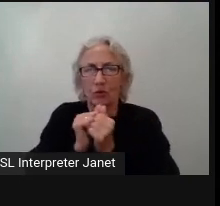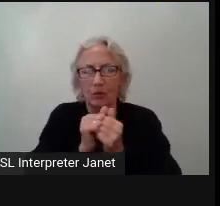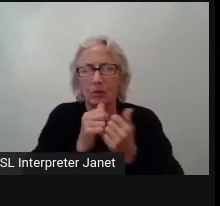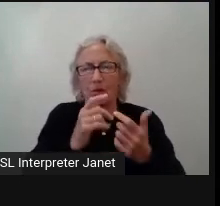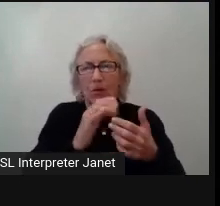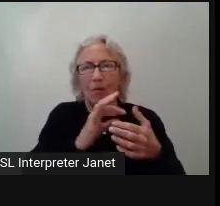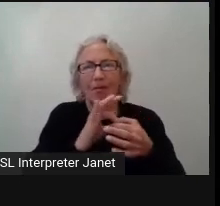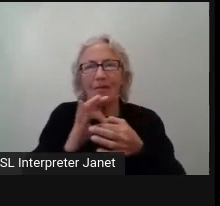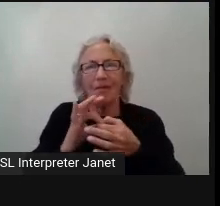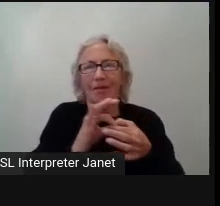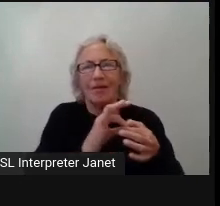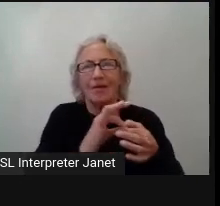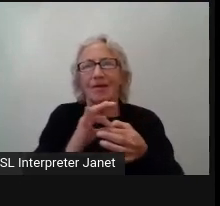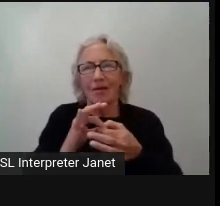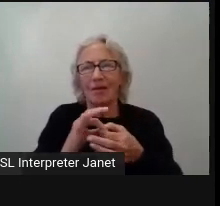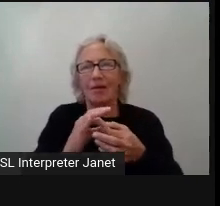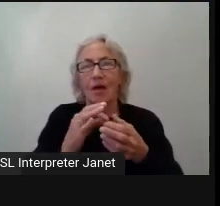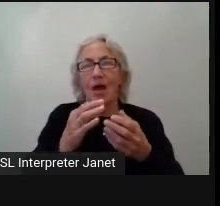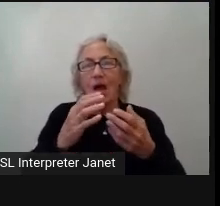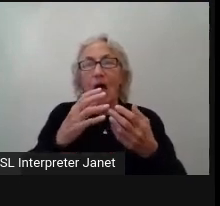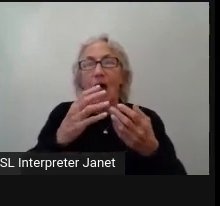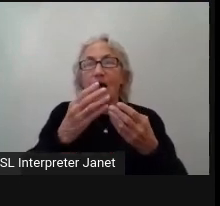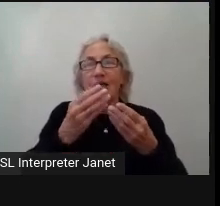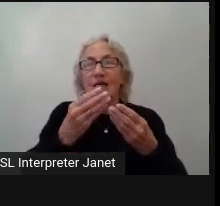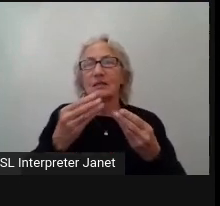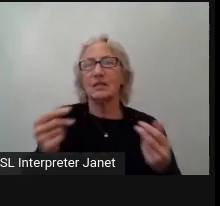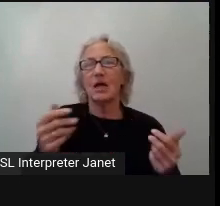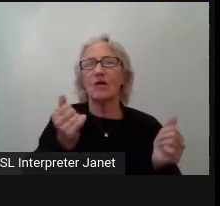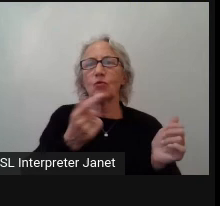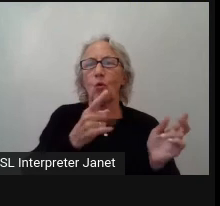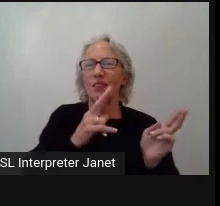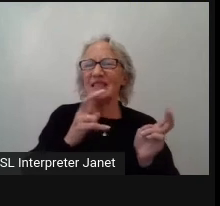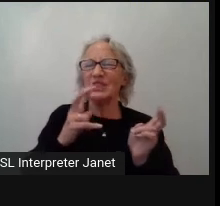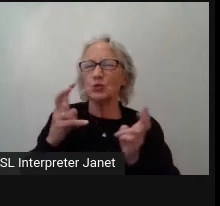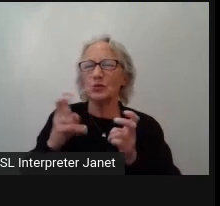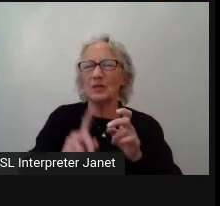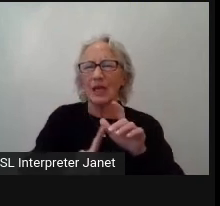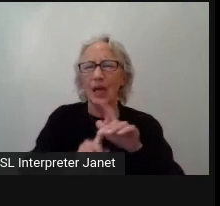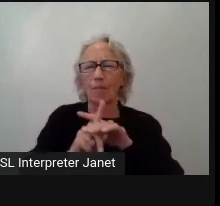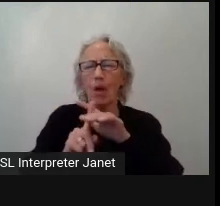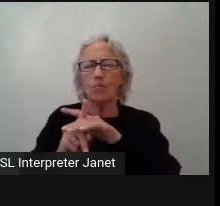This has not been a work of the accessibility team alone.